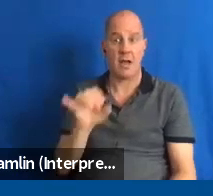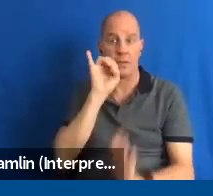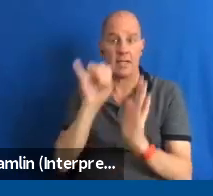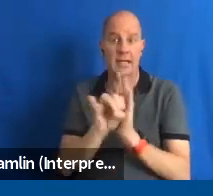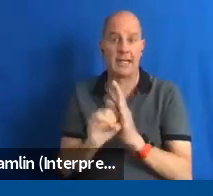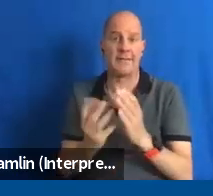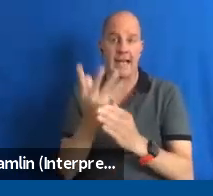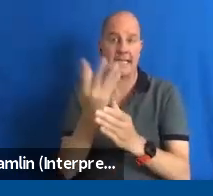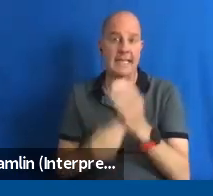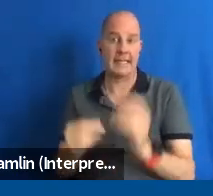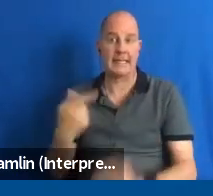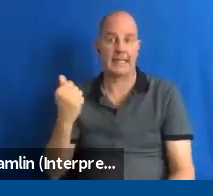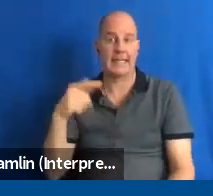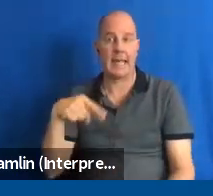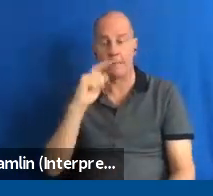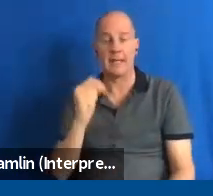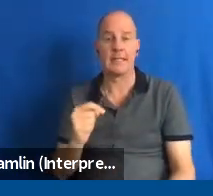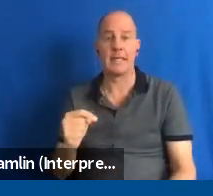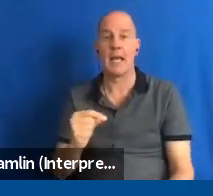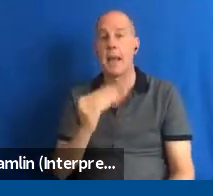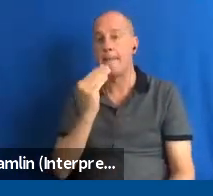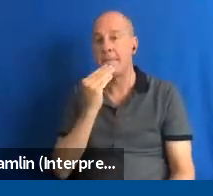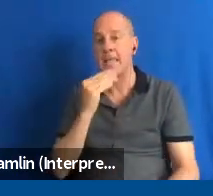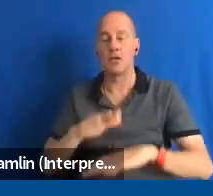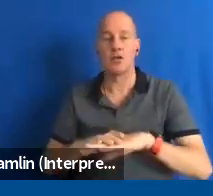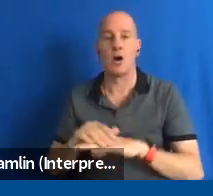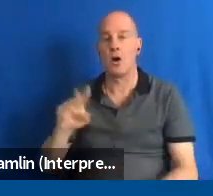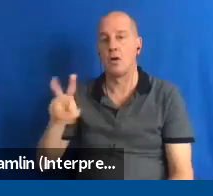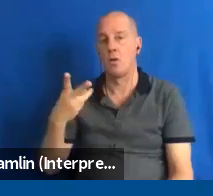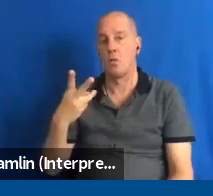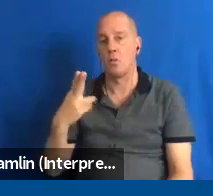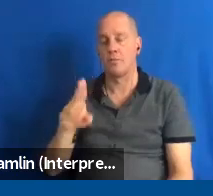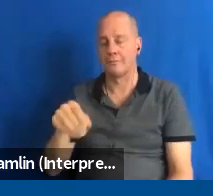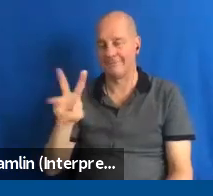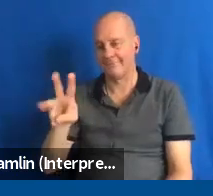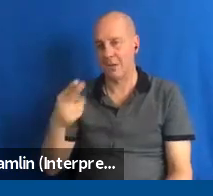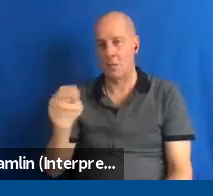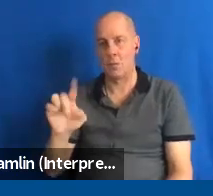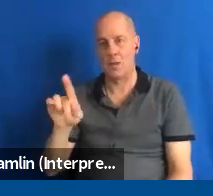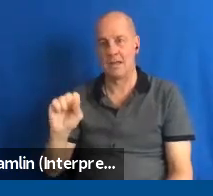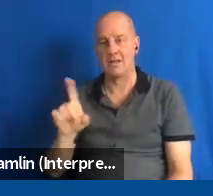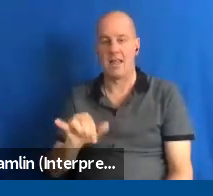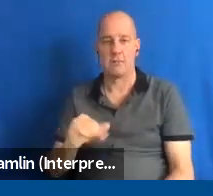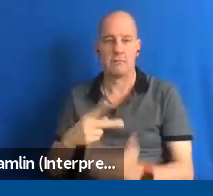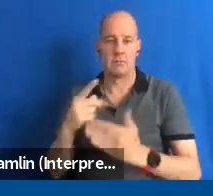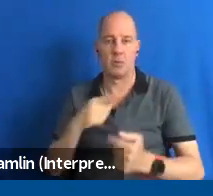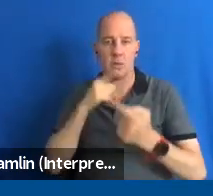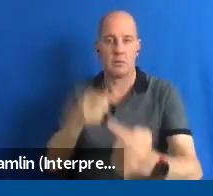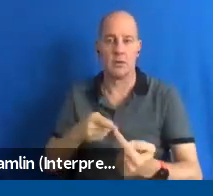because Meals on Wheels was really struggling and struggling to try to meet all of the